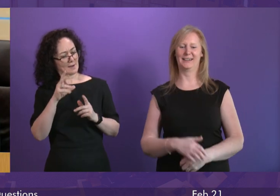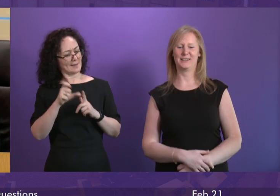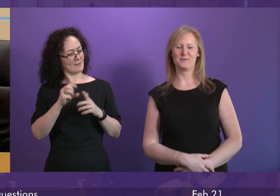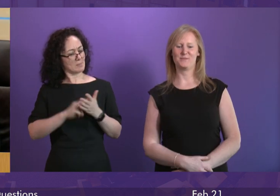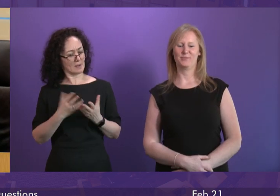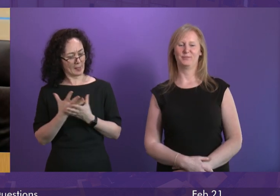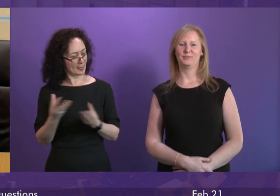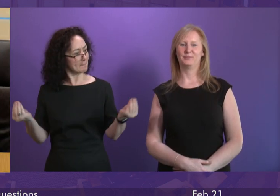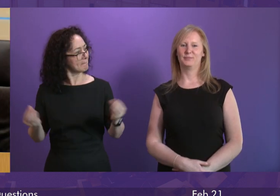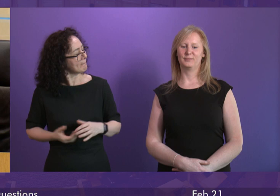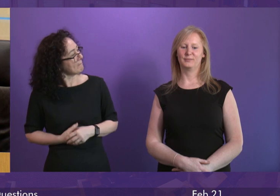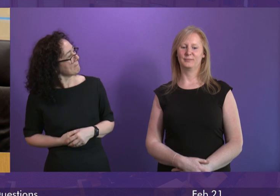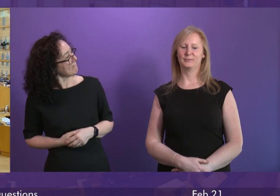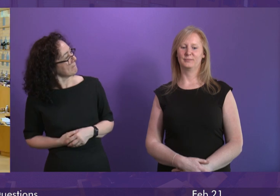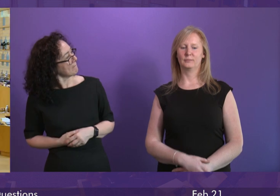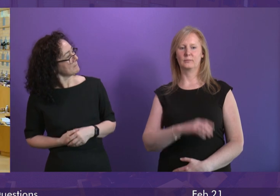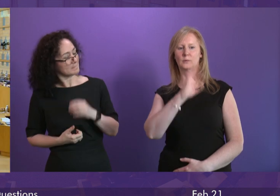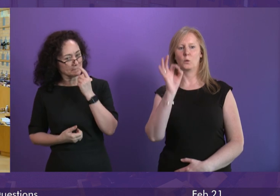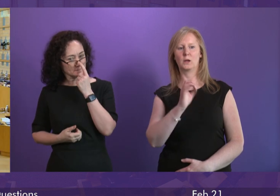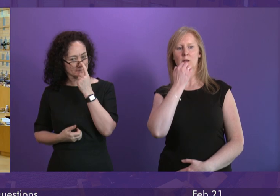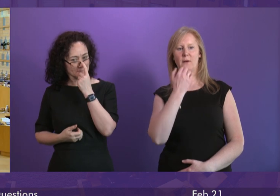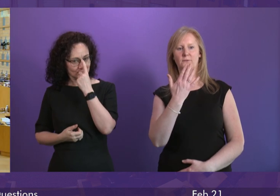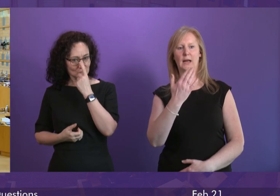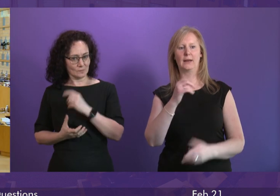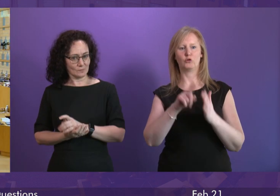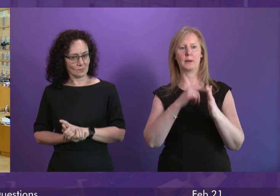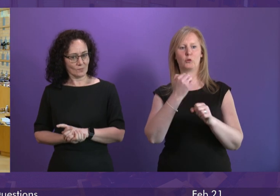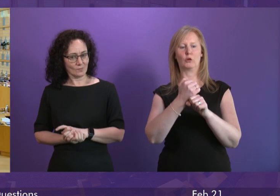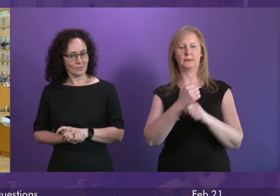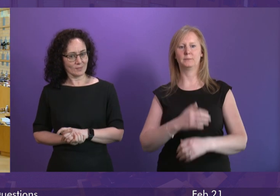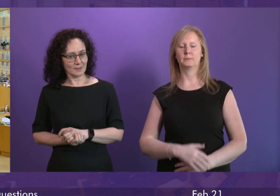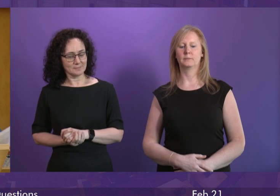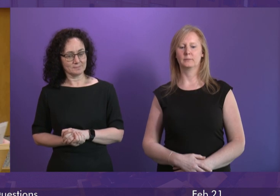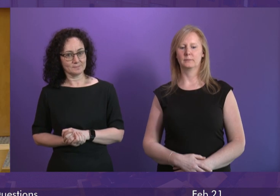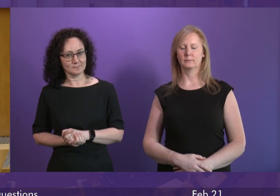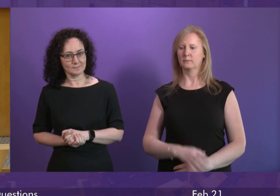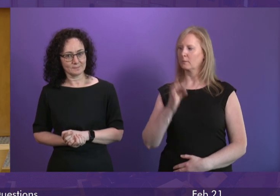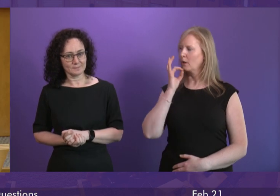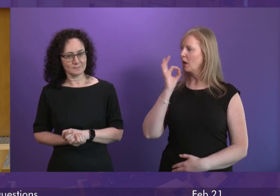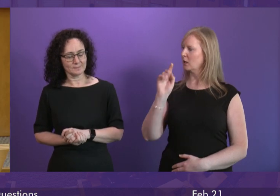Jamie Greene (West Scotland) (Con): To ask the First Minister what the Scottish